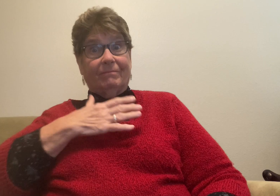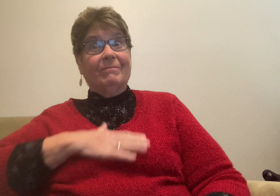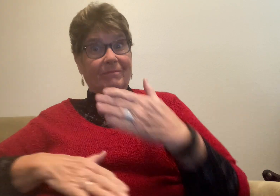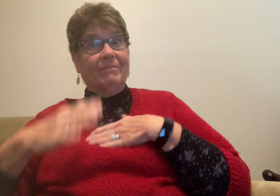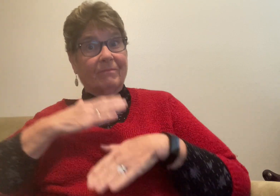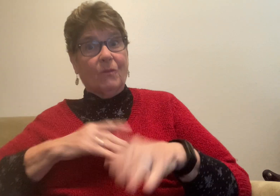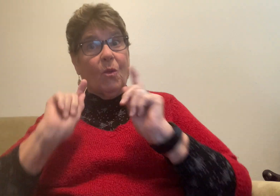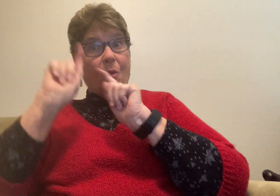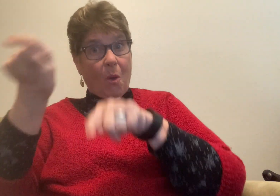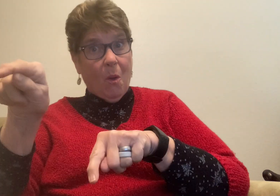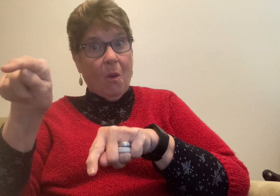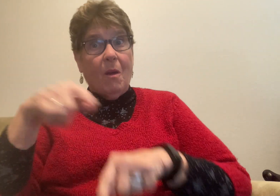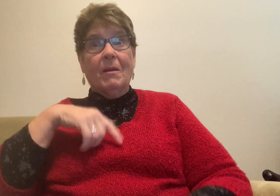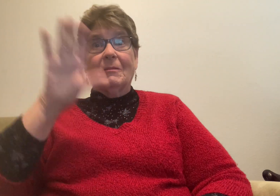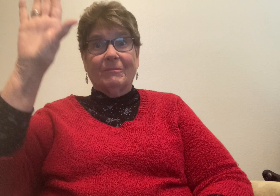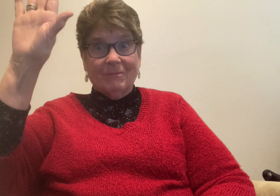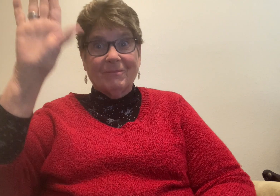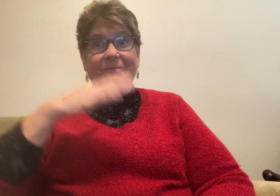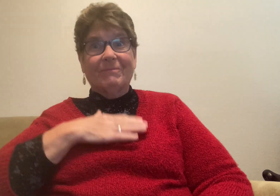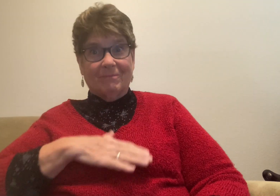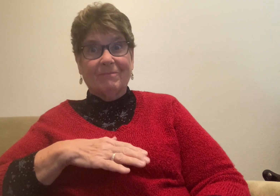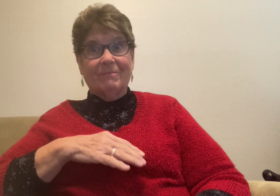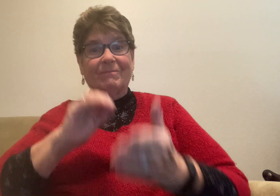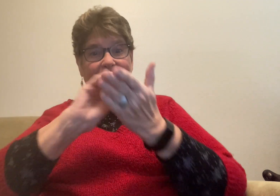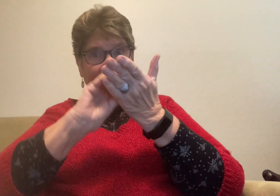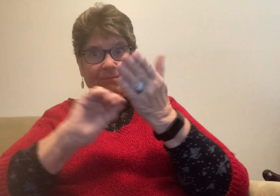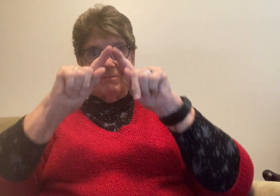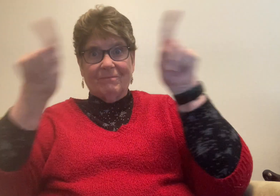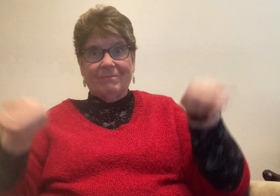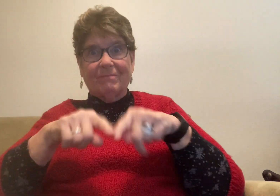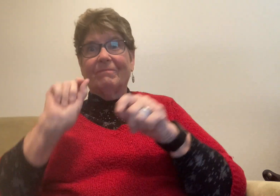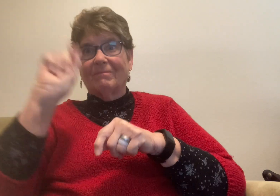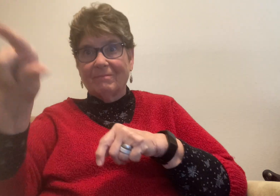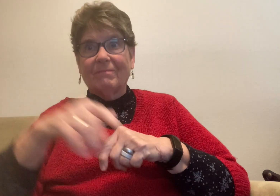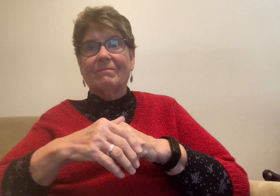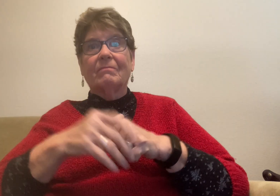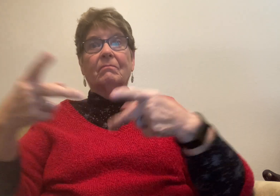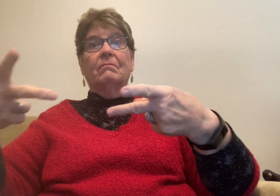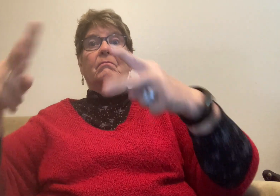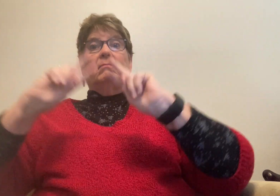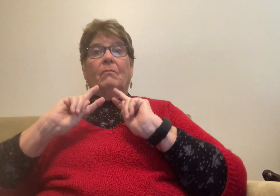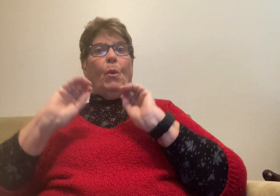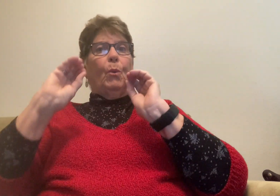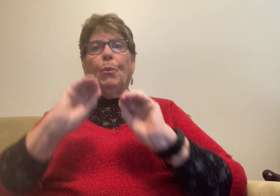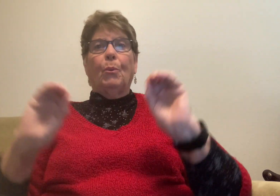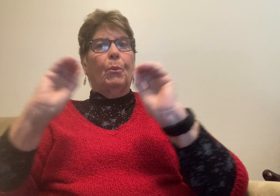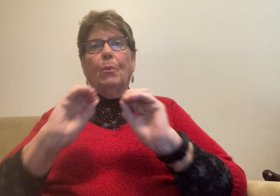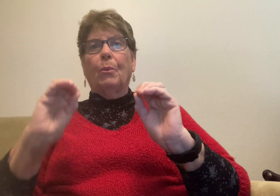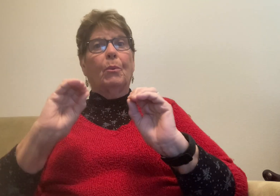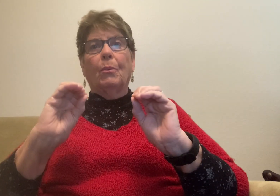I wanted to go and I did fill out, and send the form but did not get a reply.